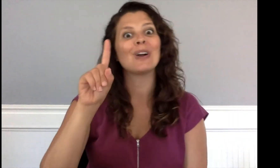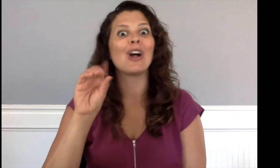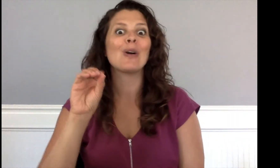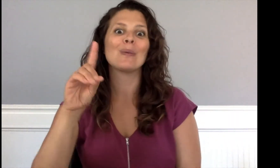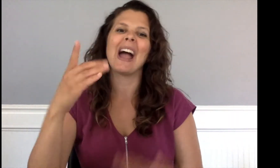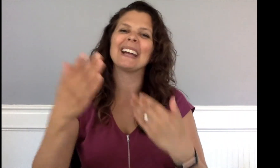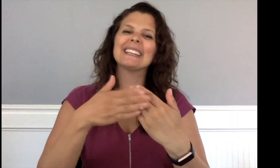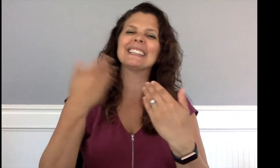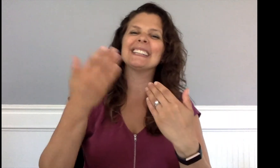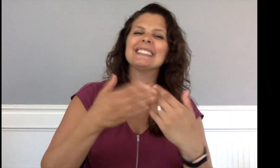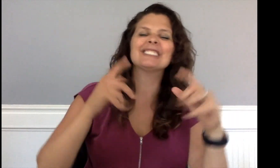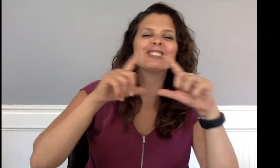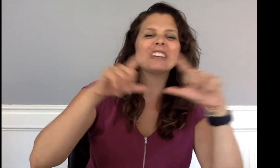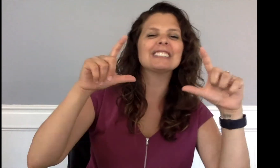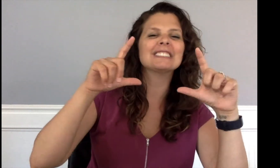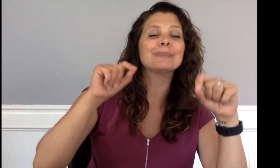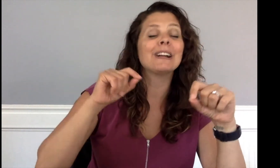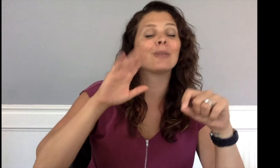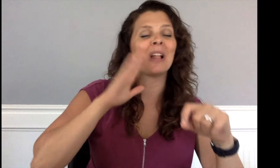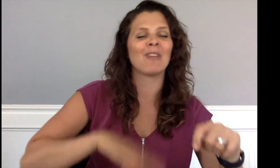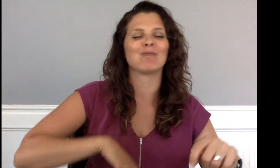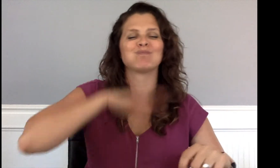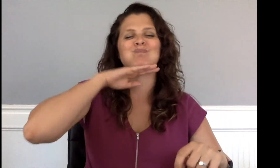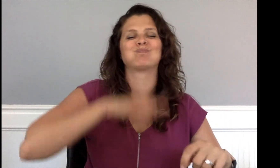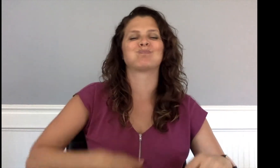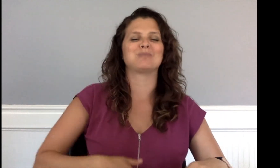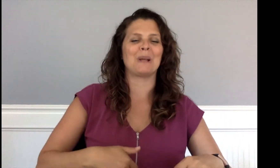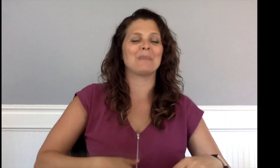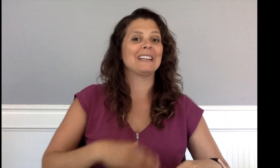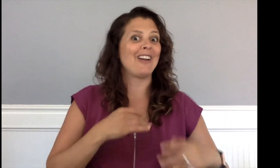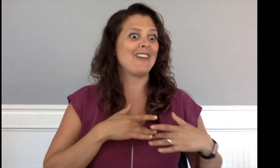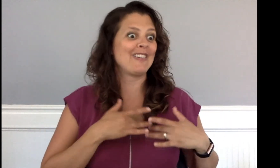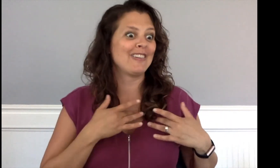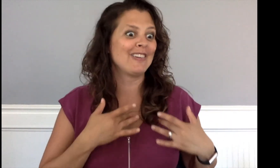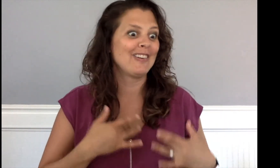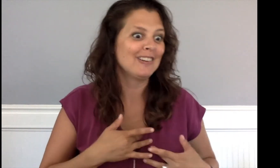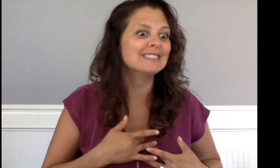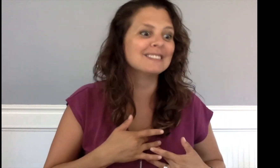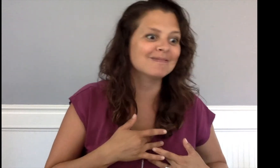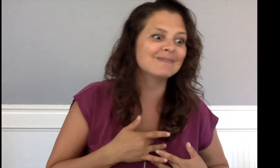101 Easy Recipes to Fill Their Stomachs and Your Heart.